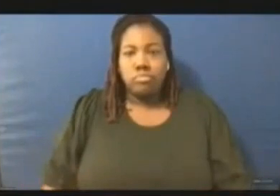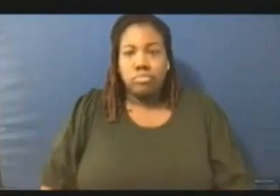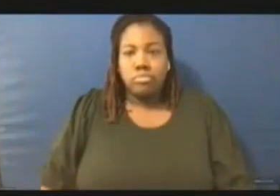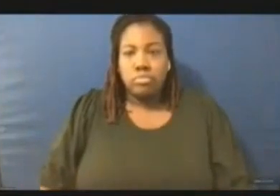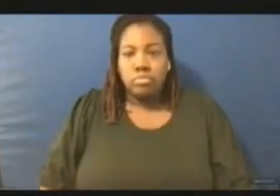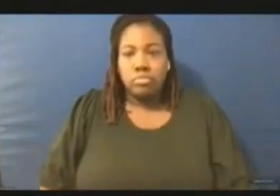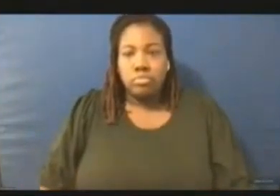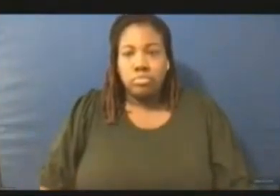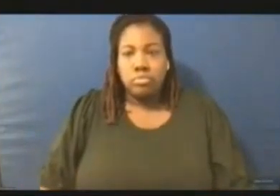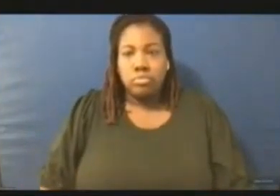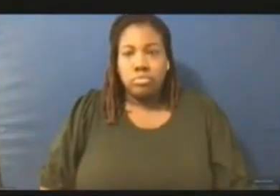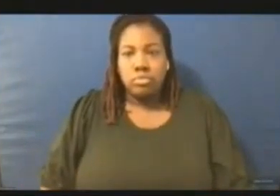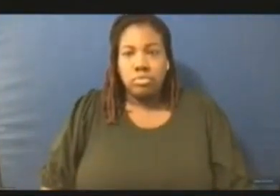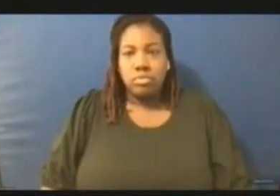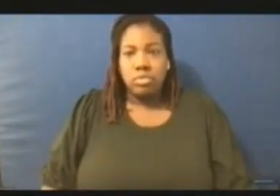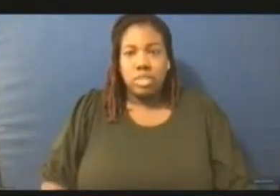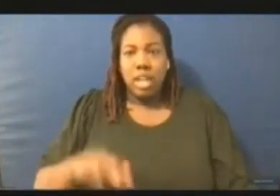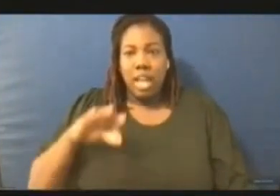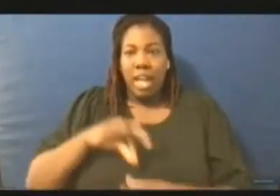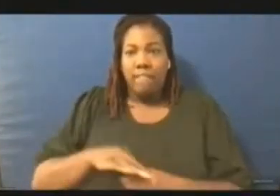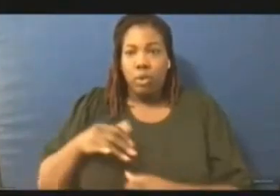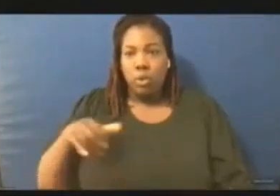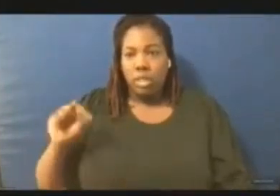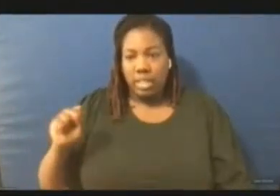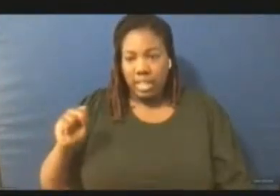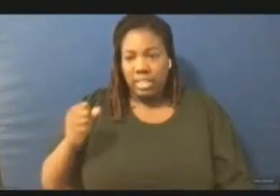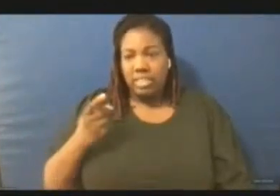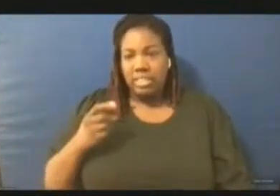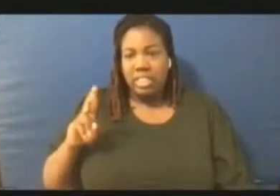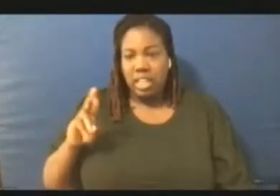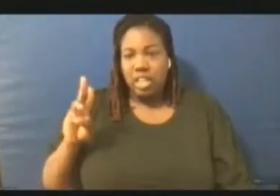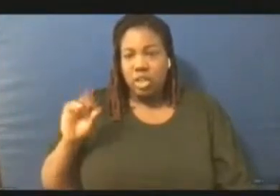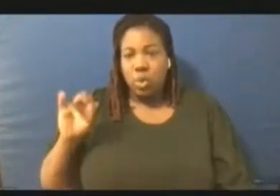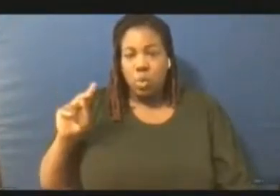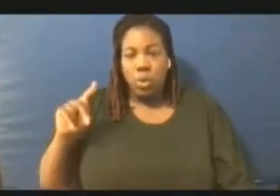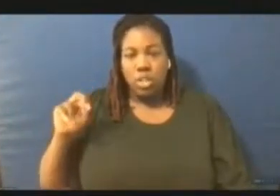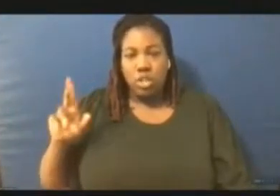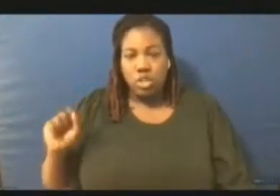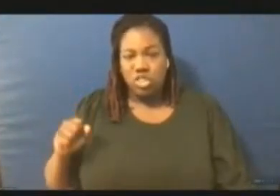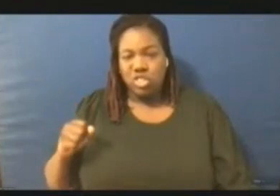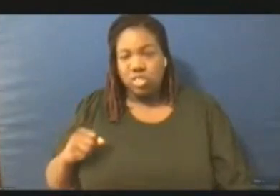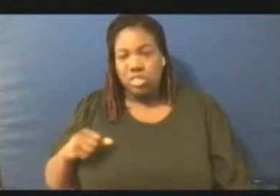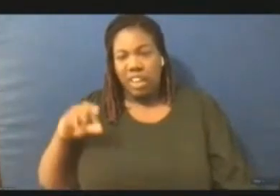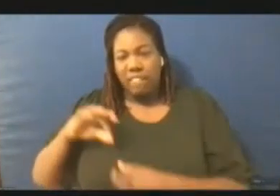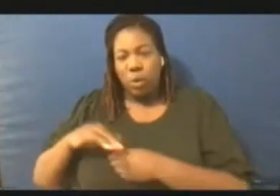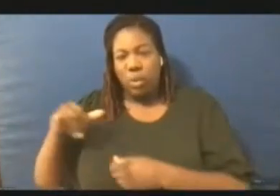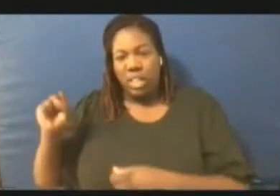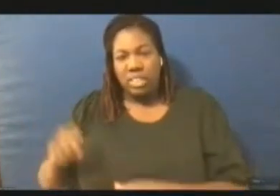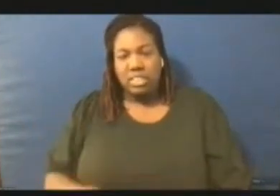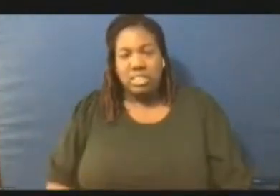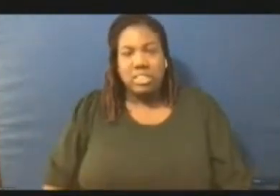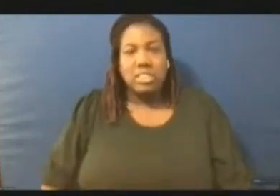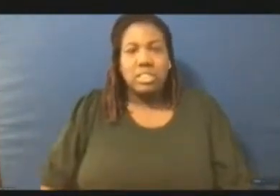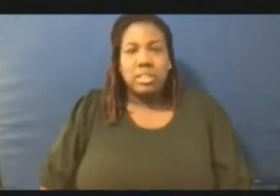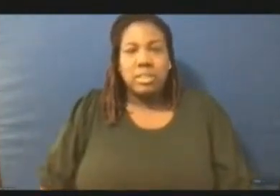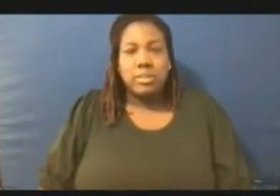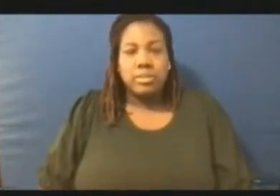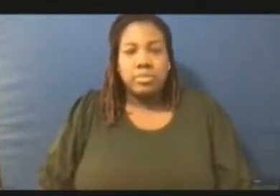Homer Venters: And this is Dr. Venters. I vote yes.